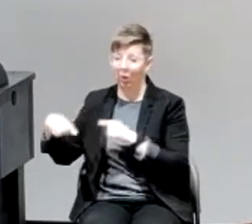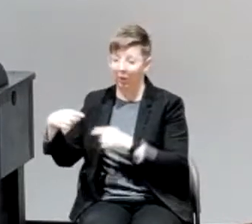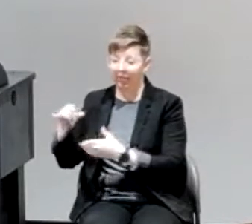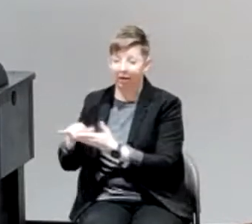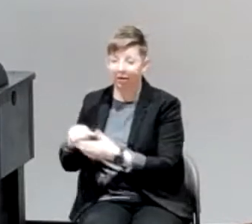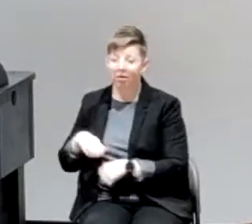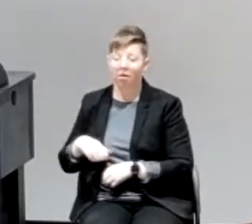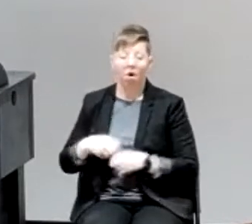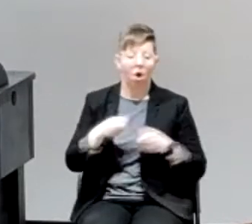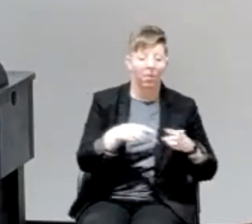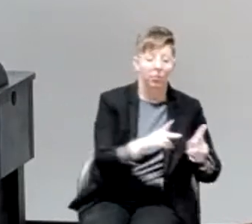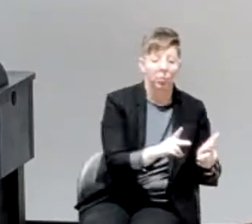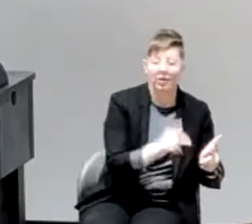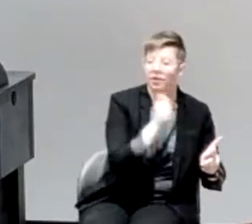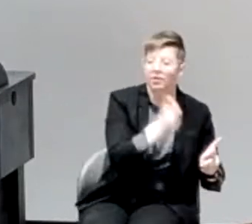With a what is